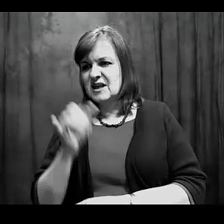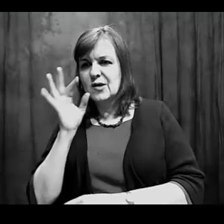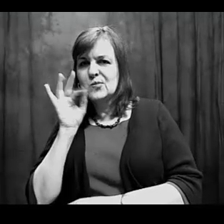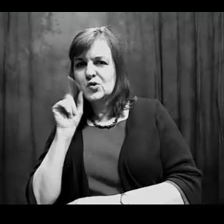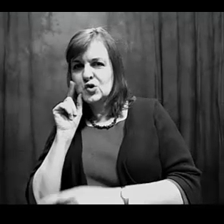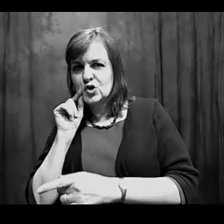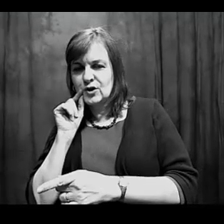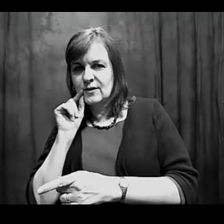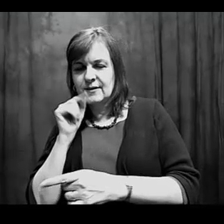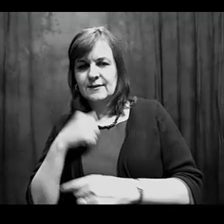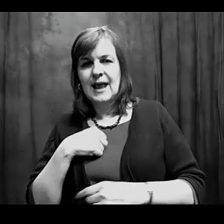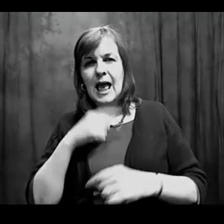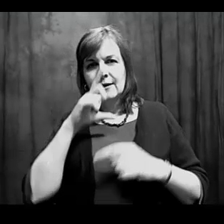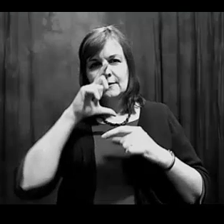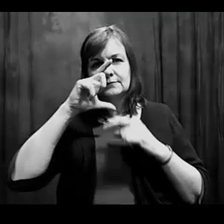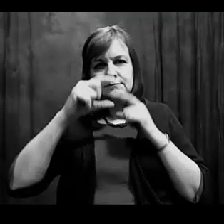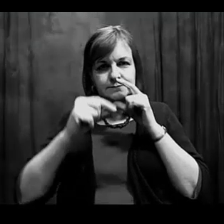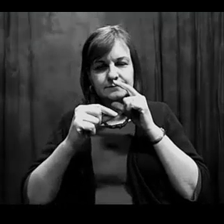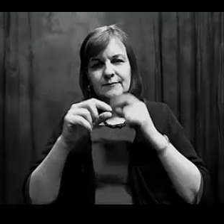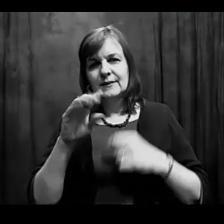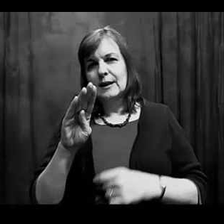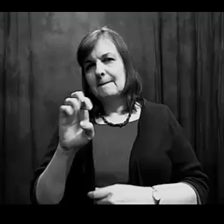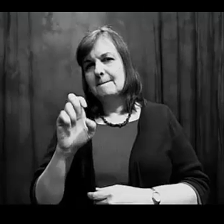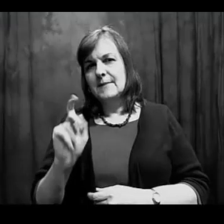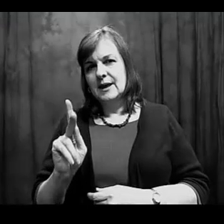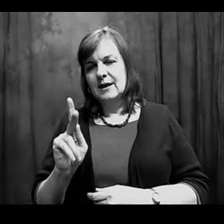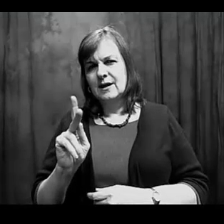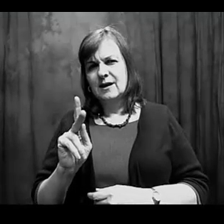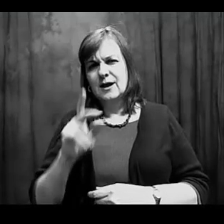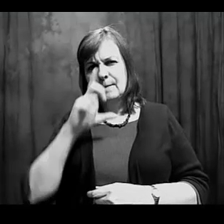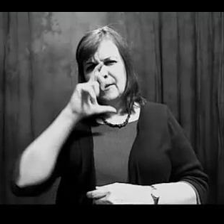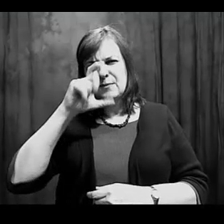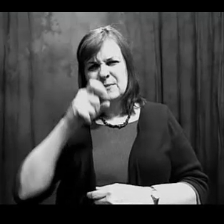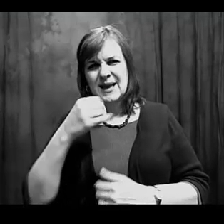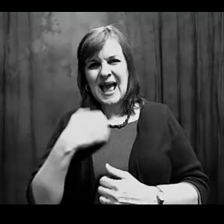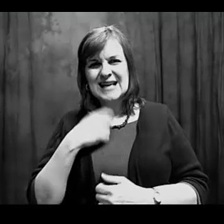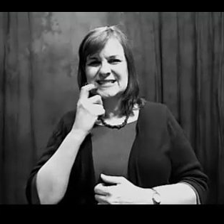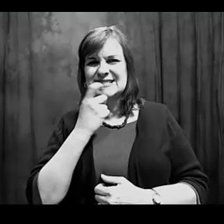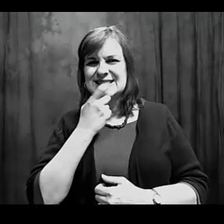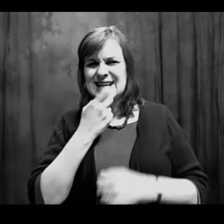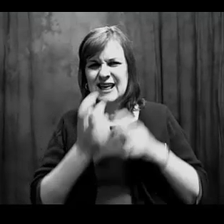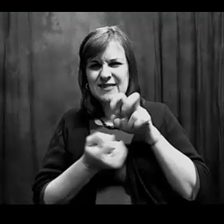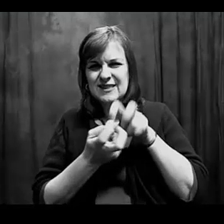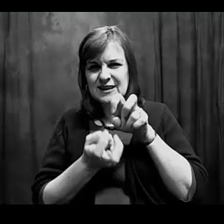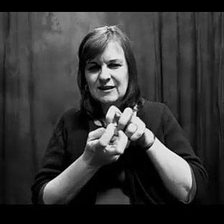this is what we think is the intermediate between reptiles and birds -- why??